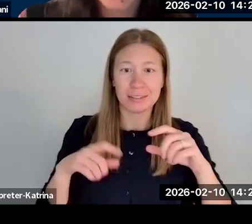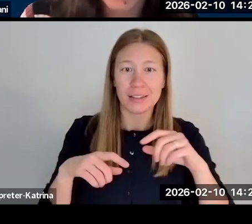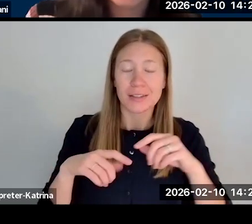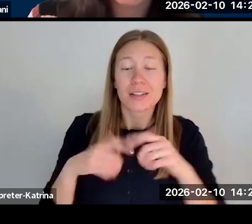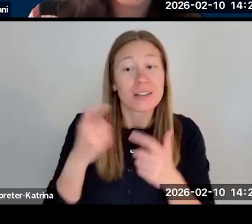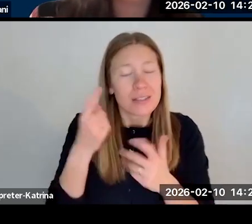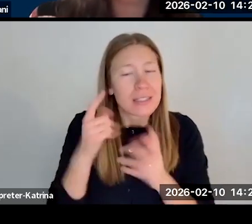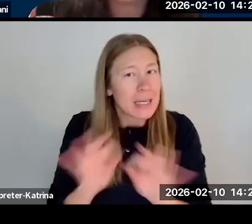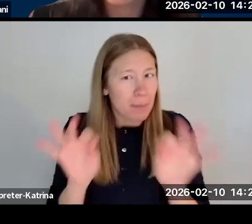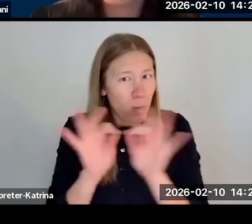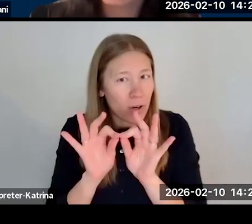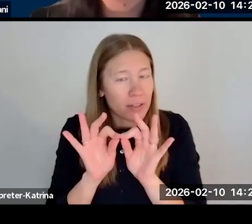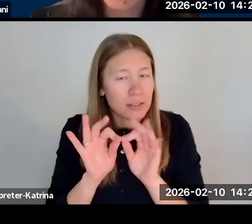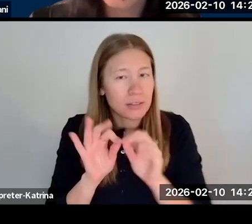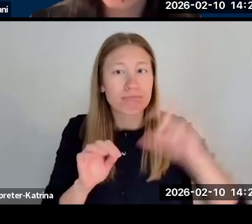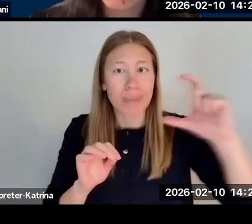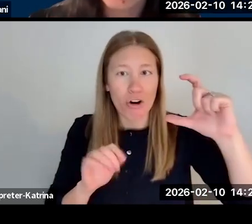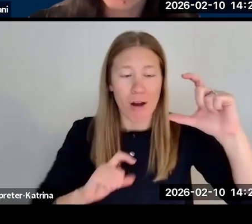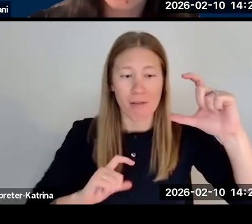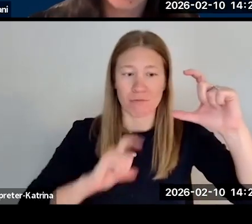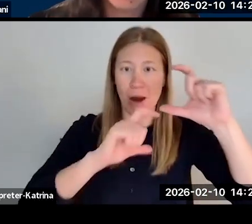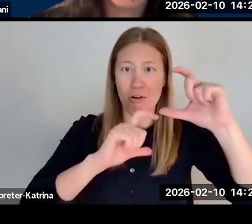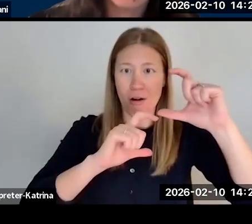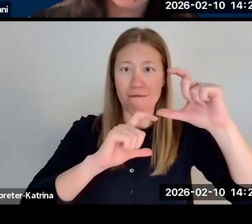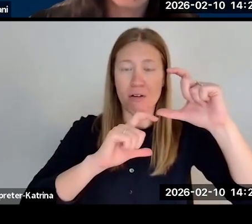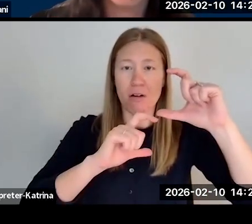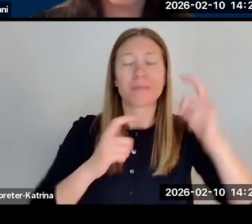A lot of times we just hit the enter key repeatedly so